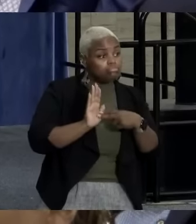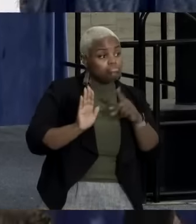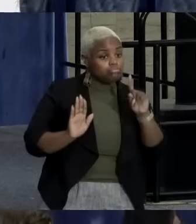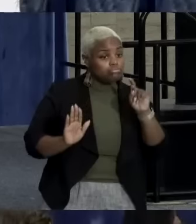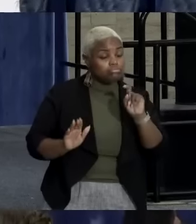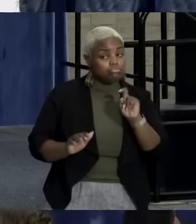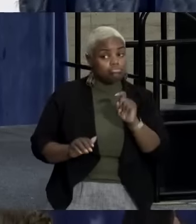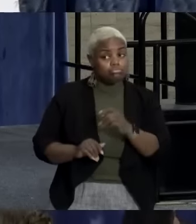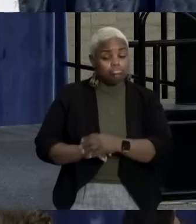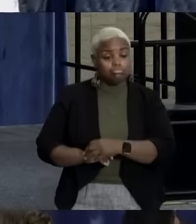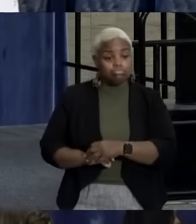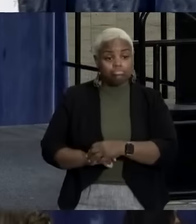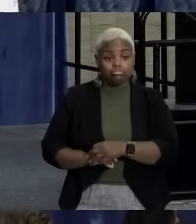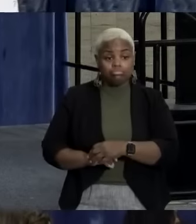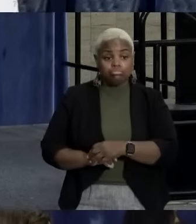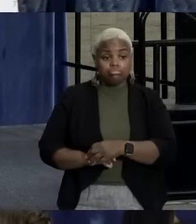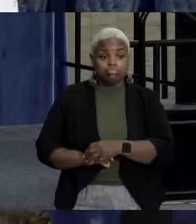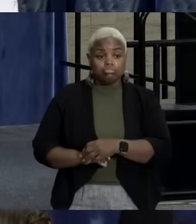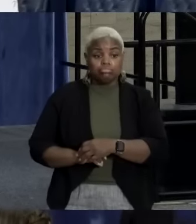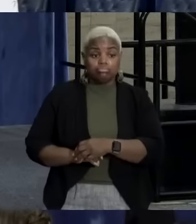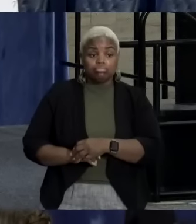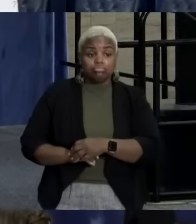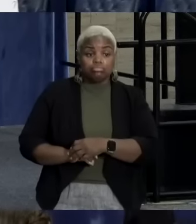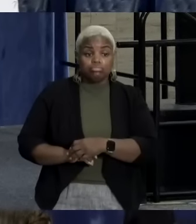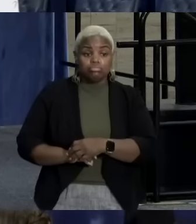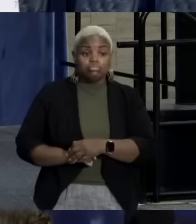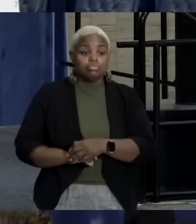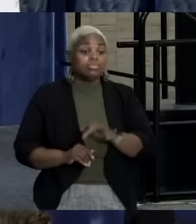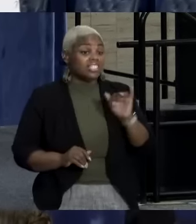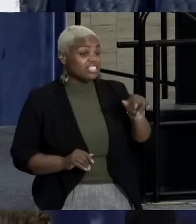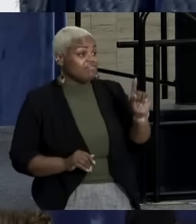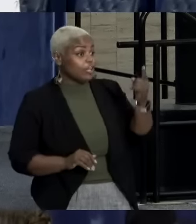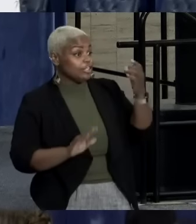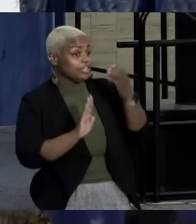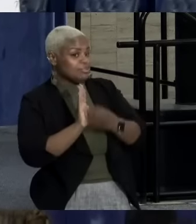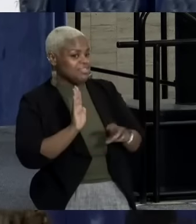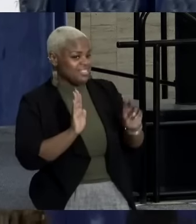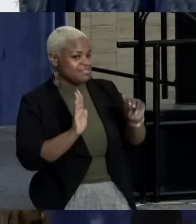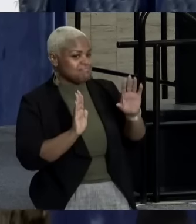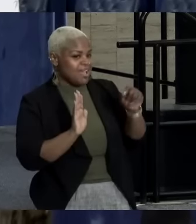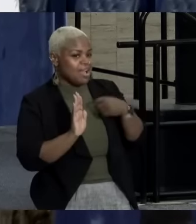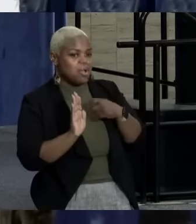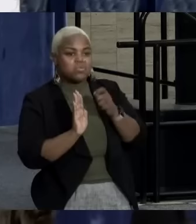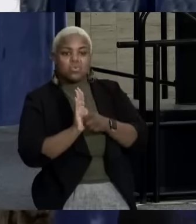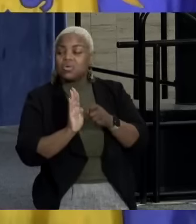Marty Makary: It wasn't the first chapter, but I have written on this topic. But thank you.